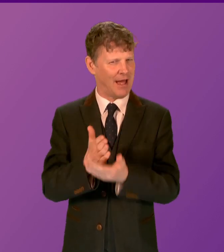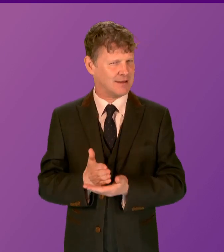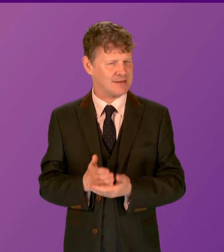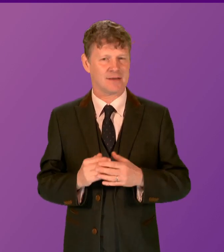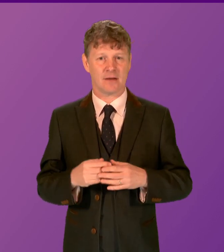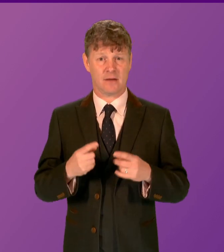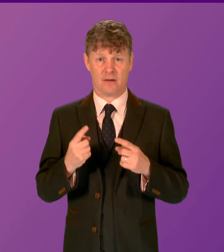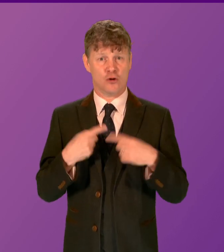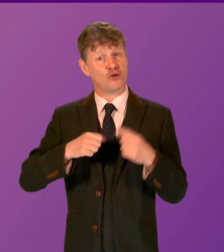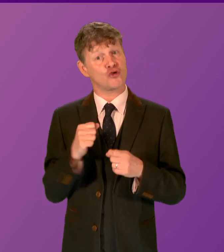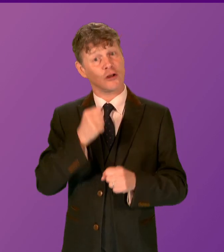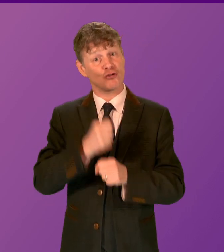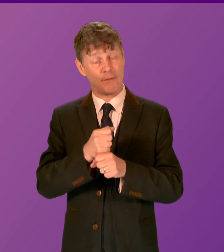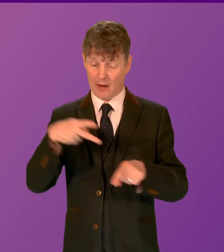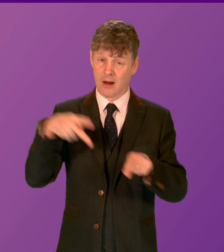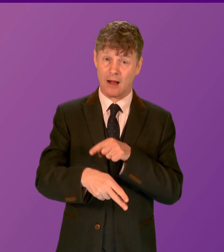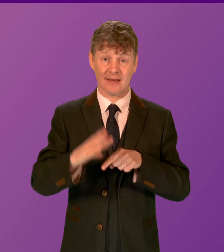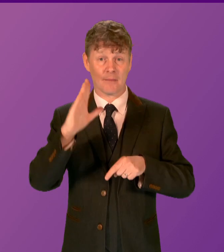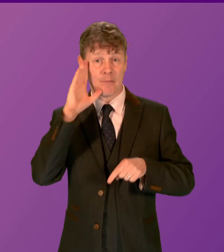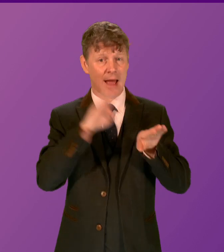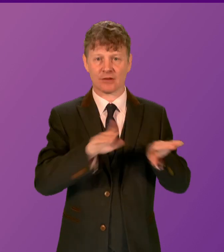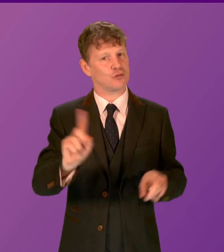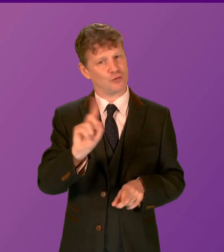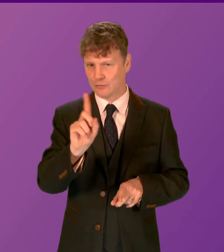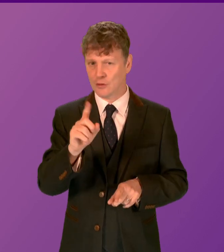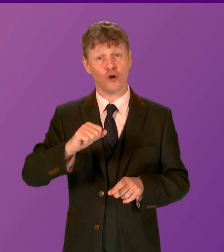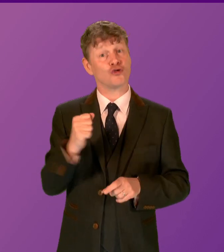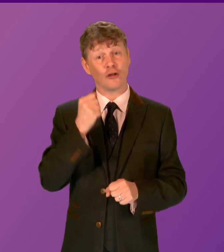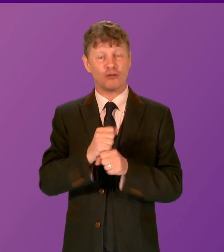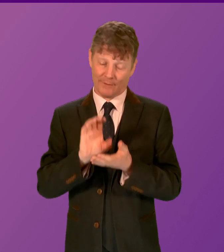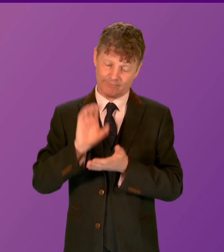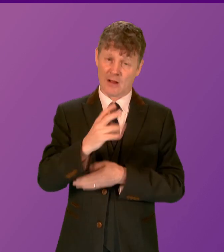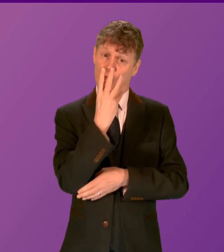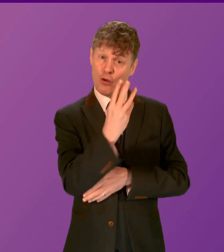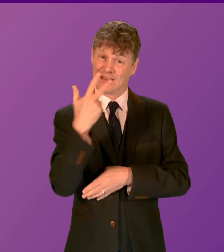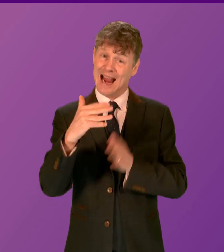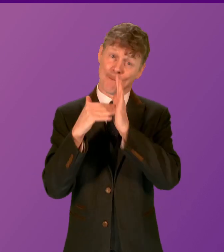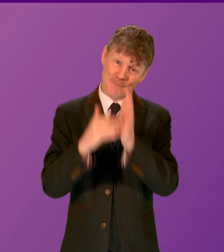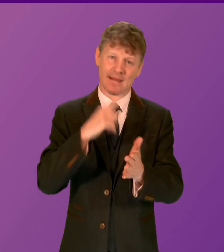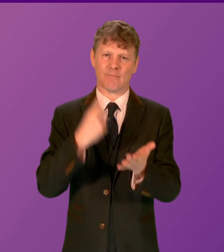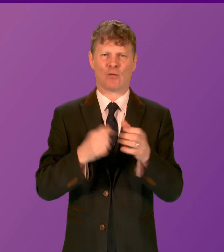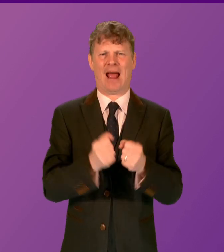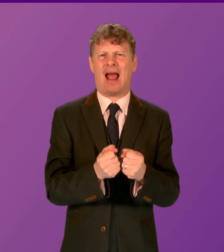We are not cutting the number of beds. The Scottish Government has invested £38 million in expanding capacity in residential